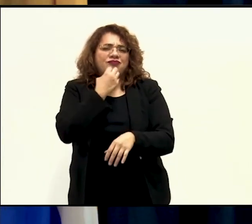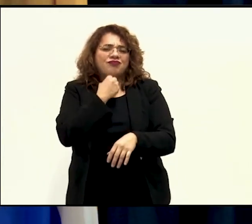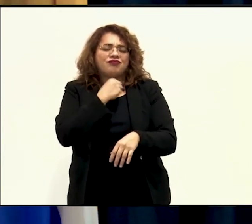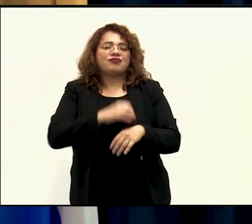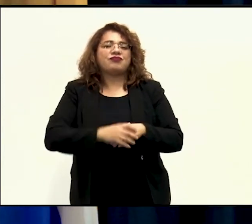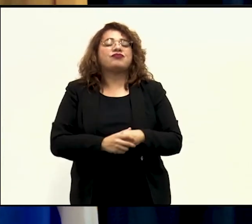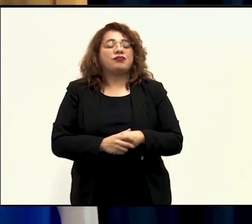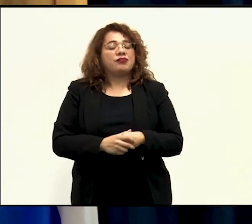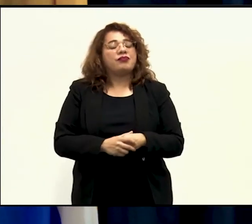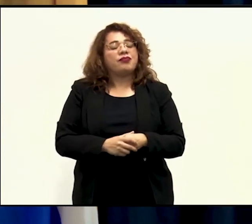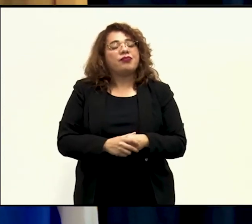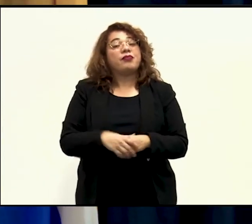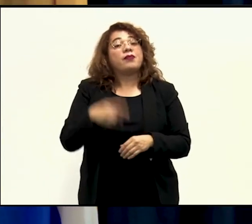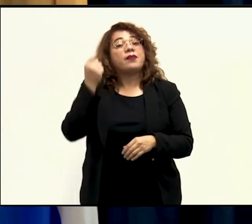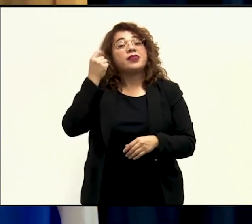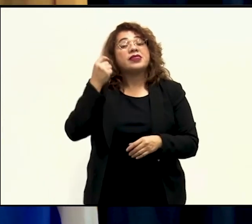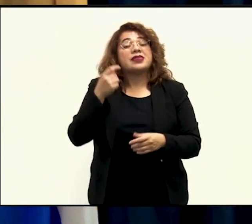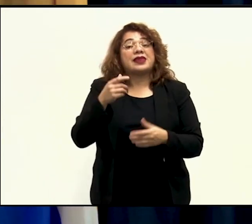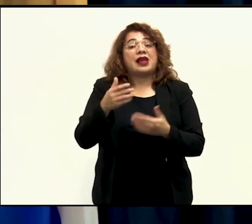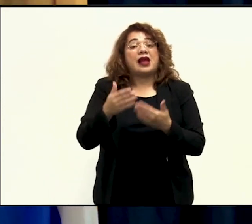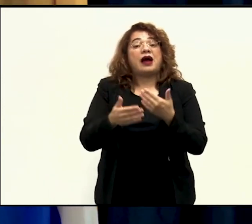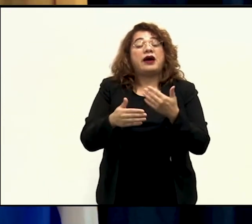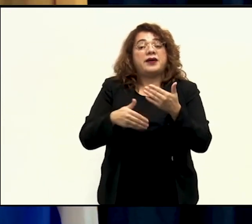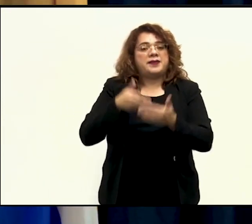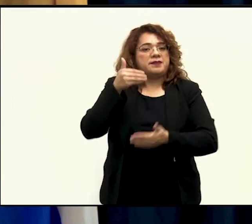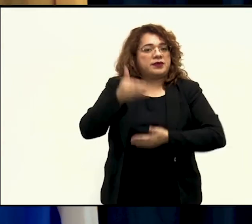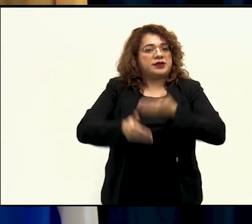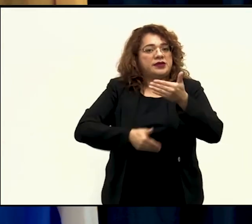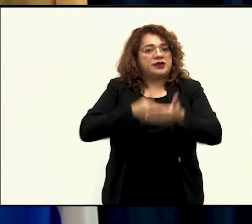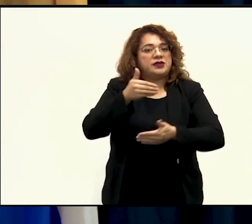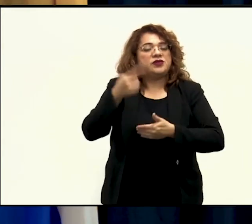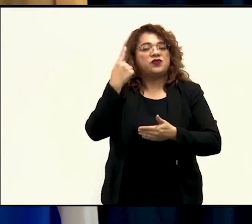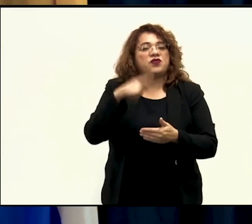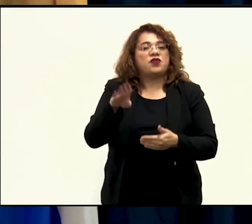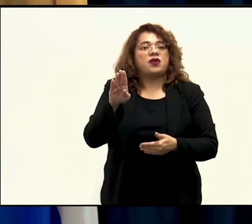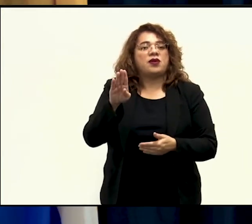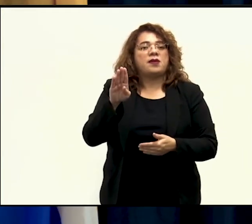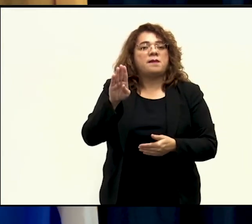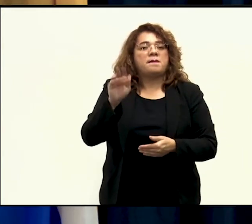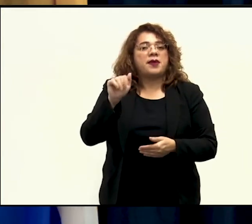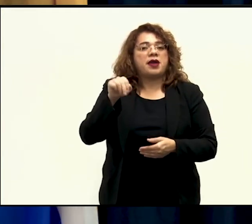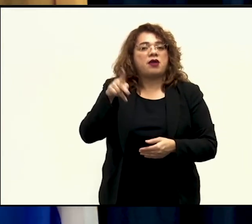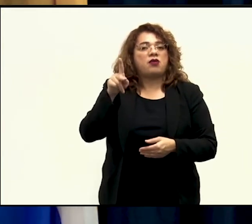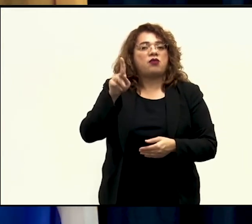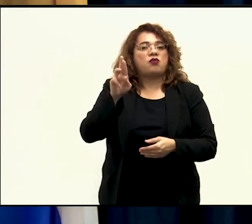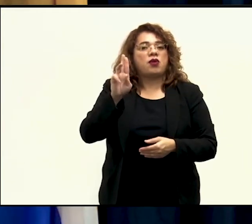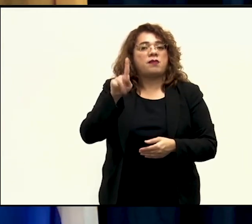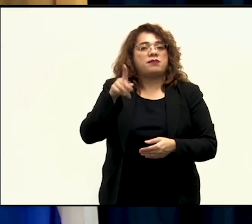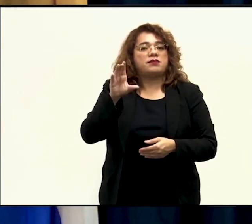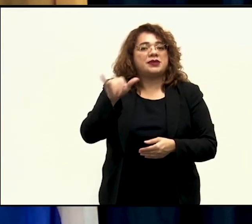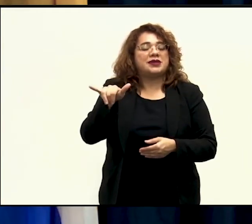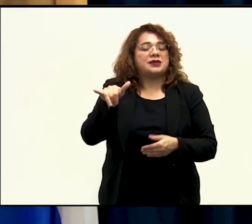a very very complex process right now with the bankruptcy but that has got to I think be at the center of what happens in the future.